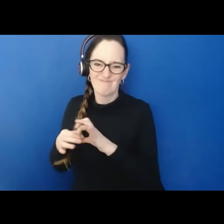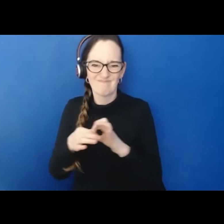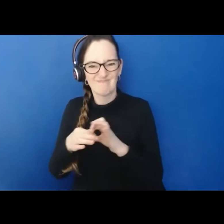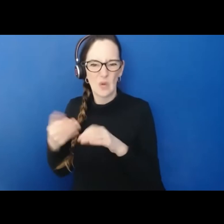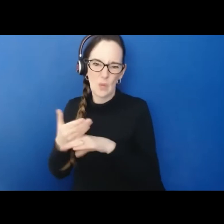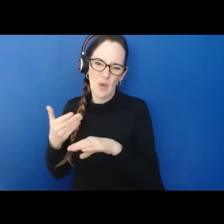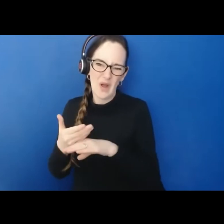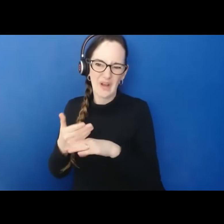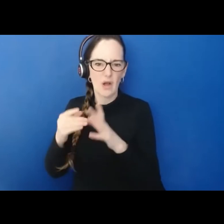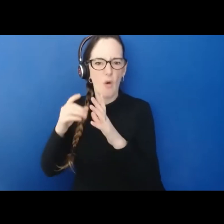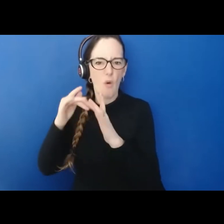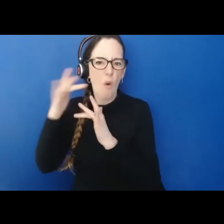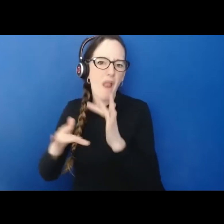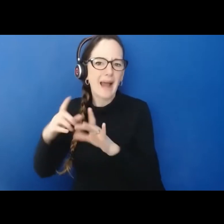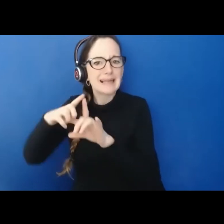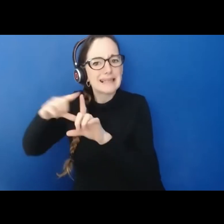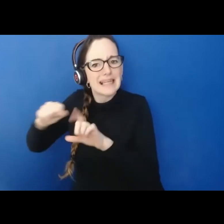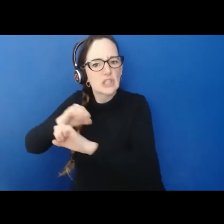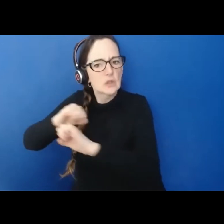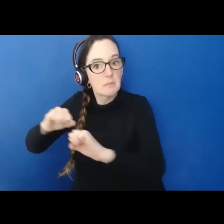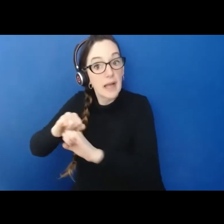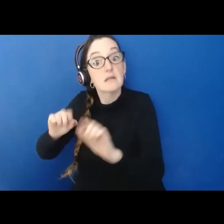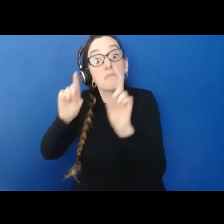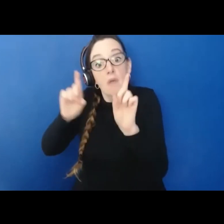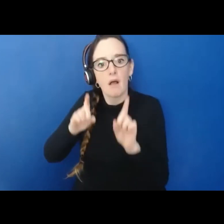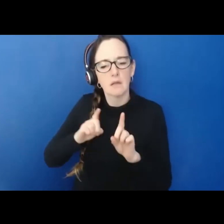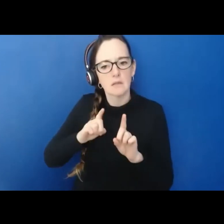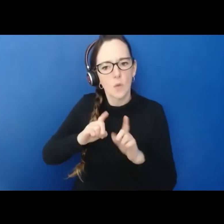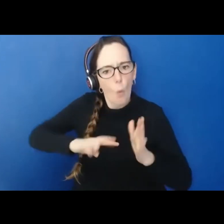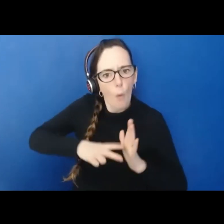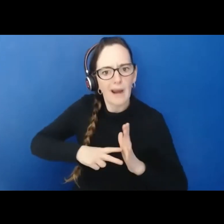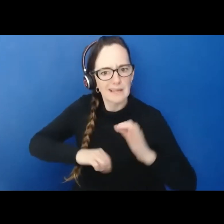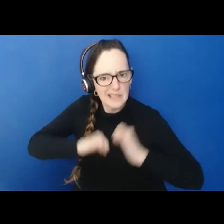What kind of alternative organisational structures might the digital space allow us to